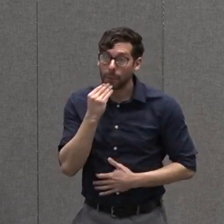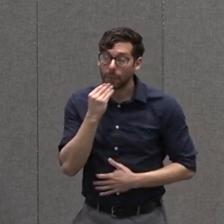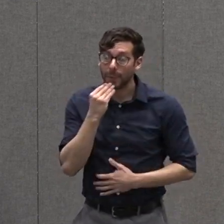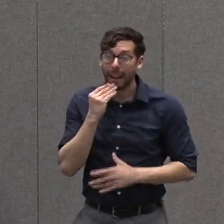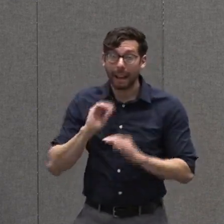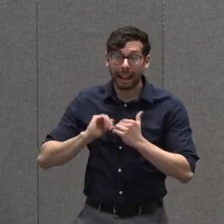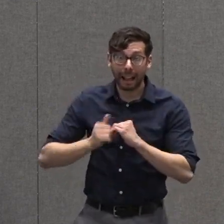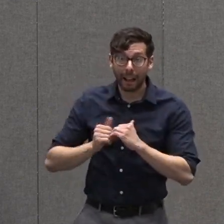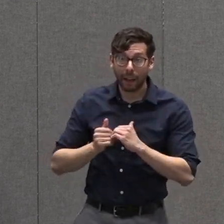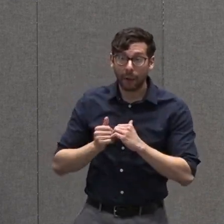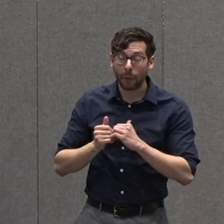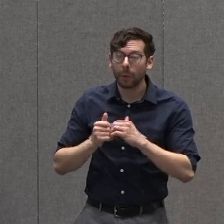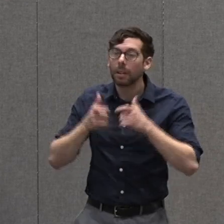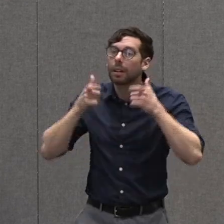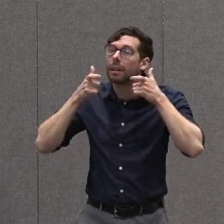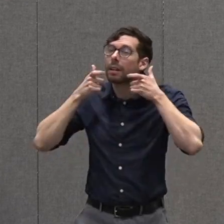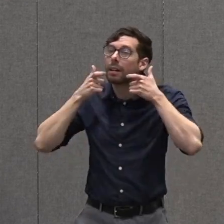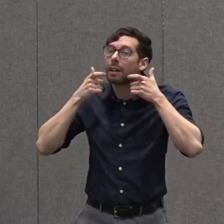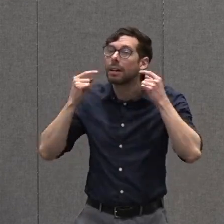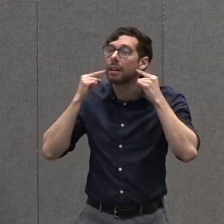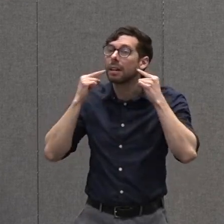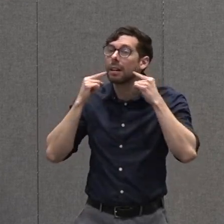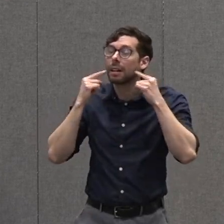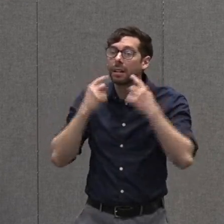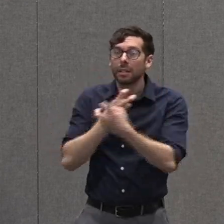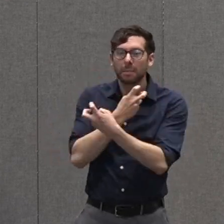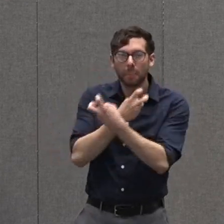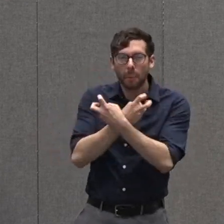bites into its prey, venom is injected,